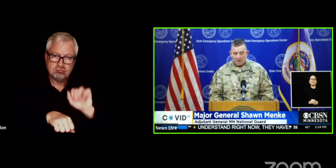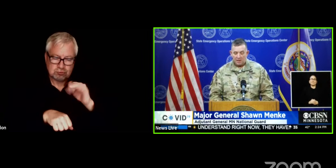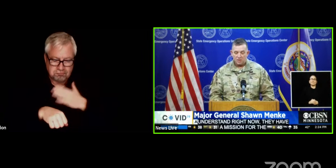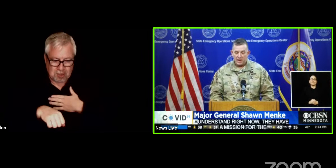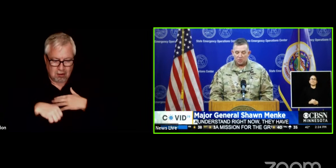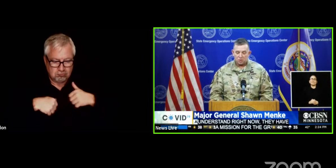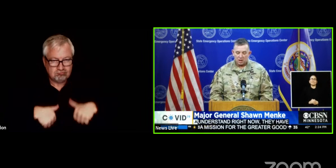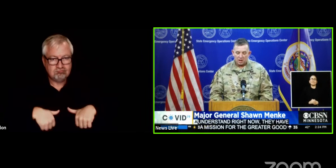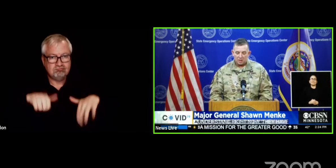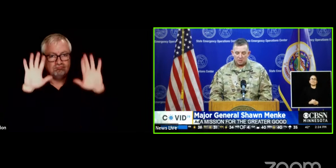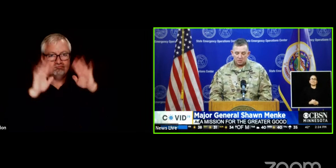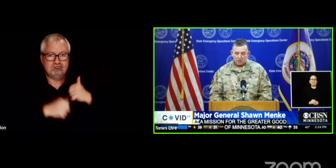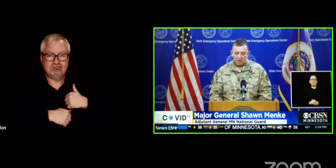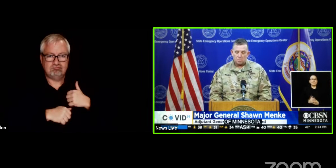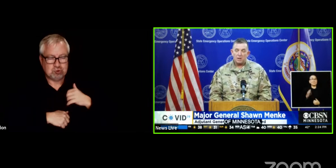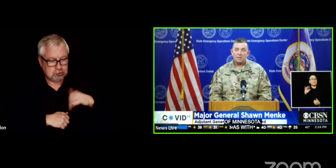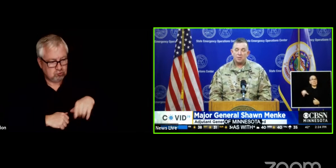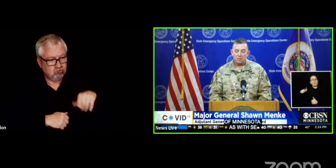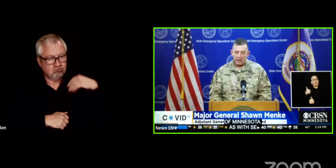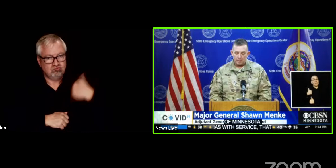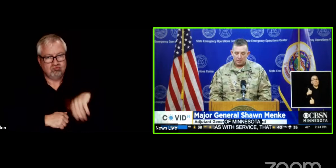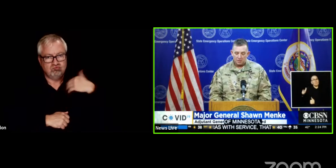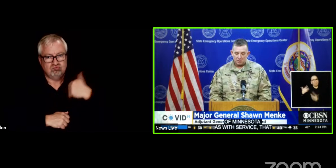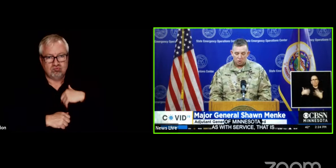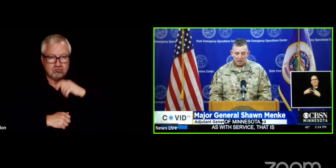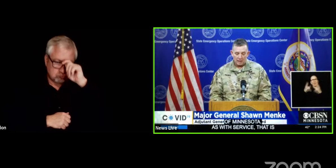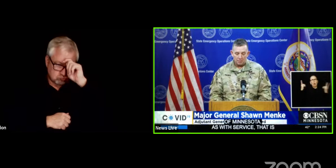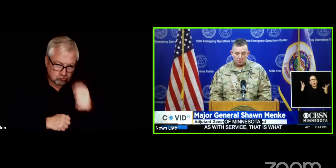THESE NATIONAL GUARDSMEN LEFT THEIR FAMILIES, THEIR JOBS